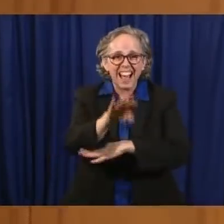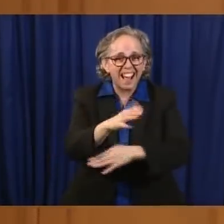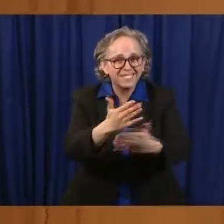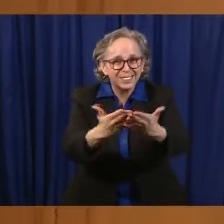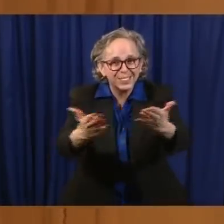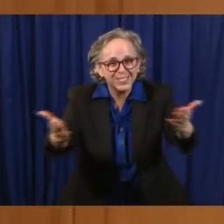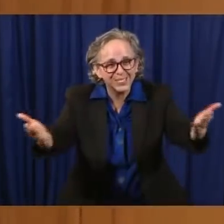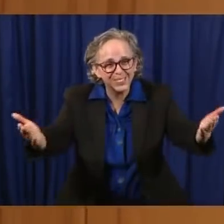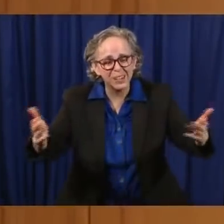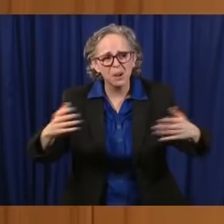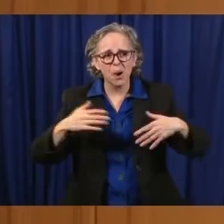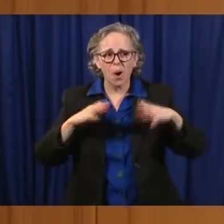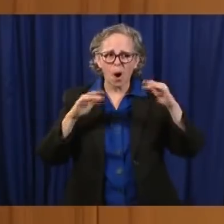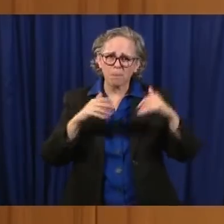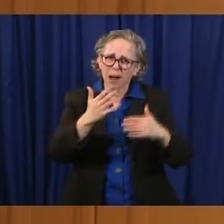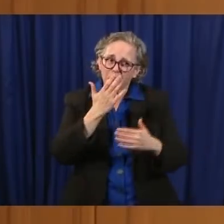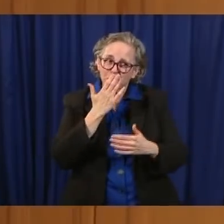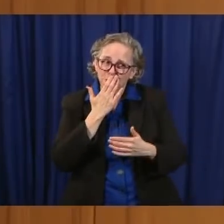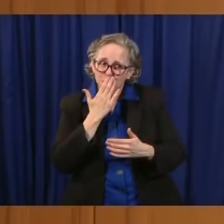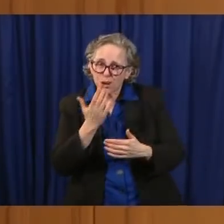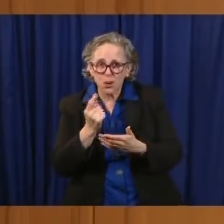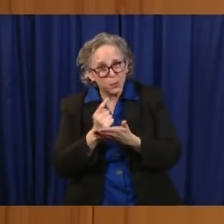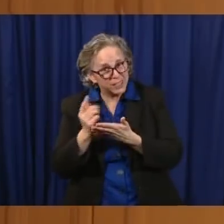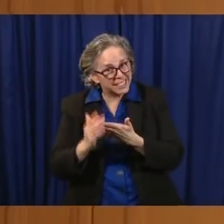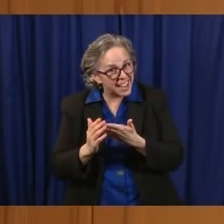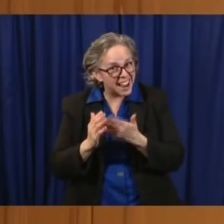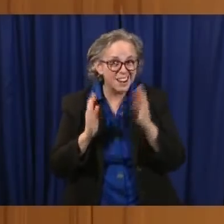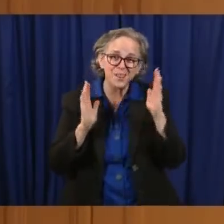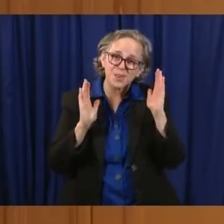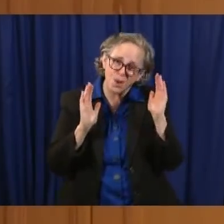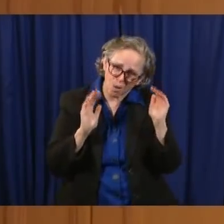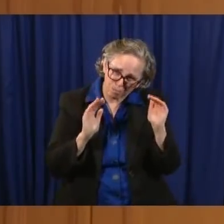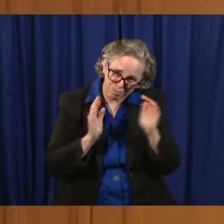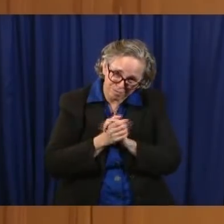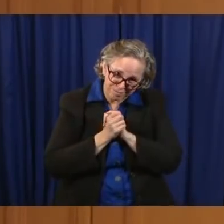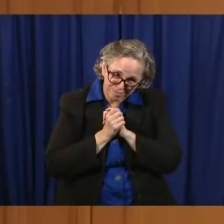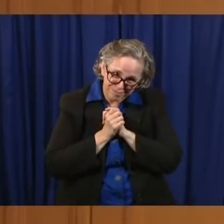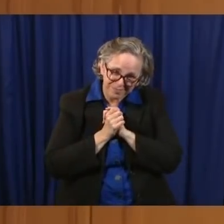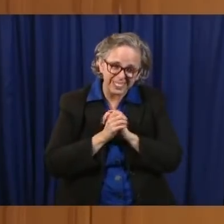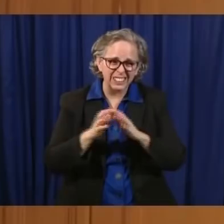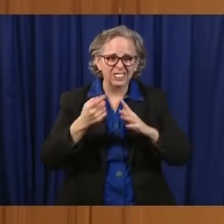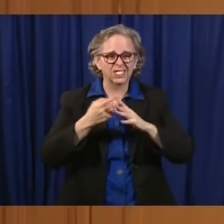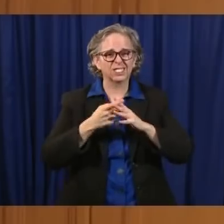GOVERNOR? OKAY, THANK YOU.